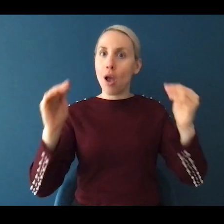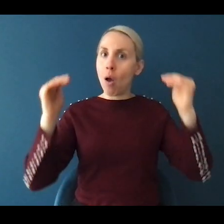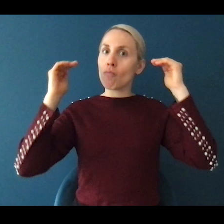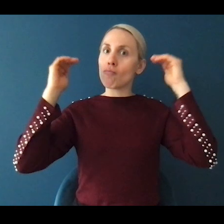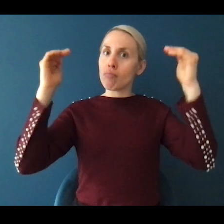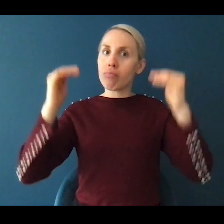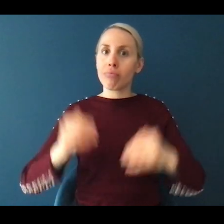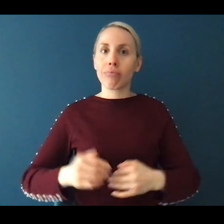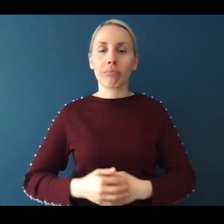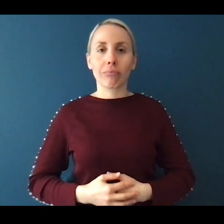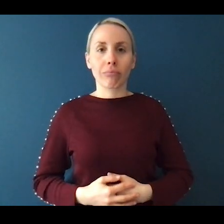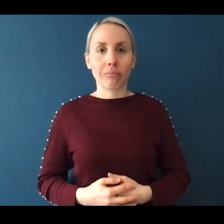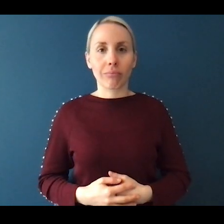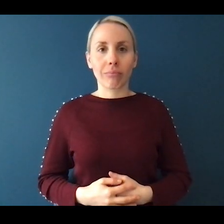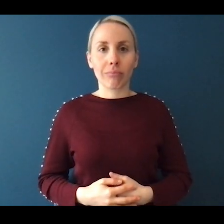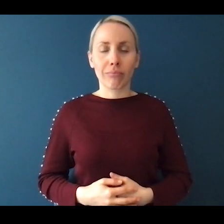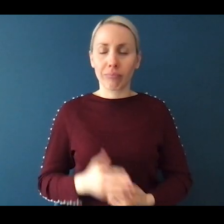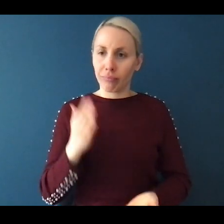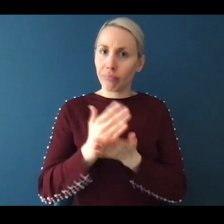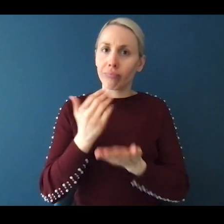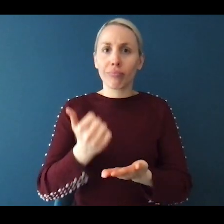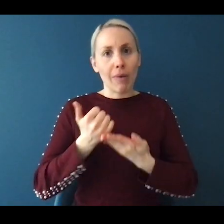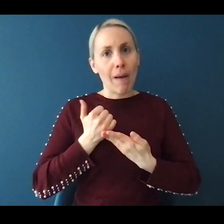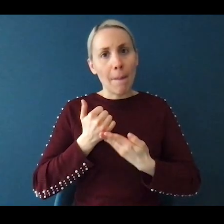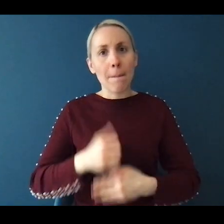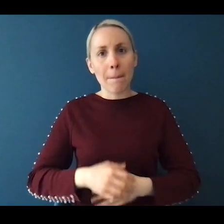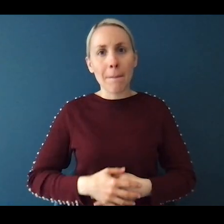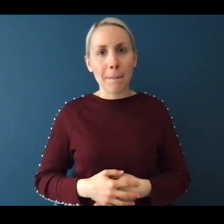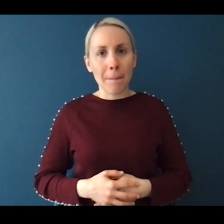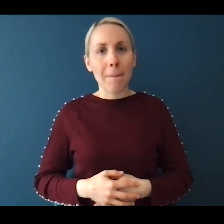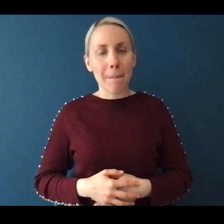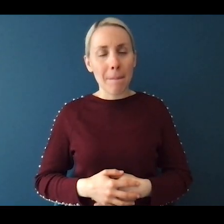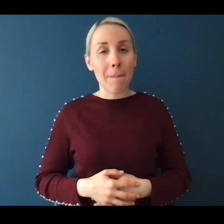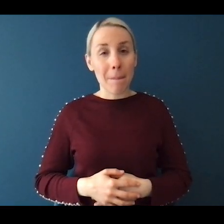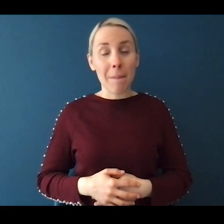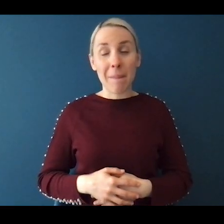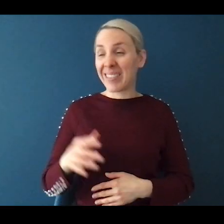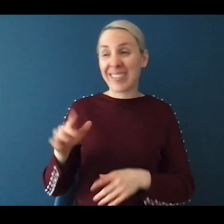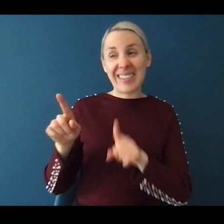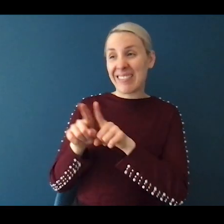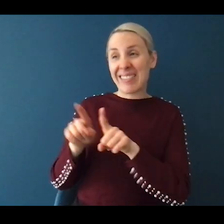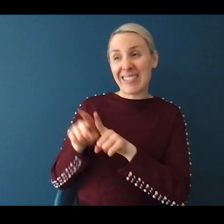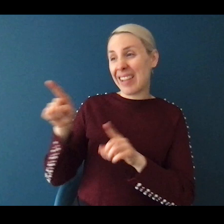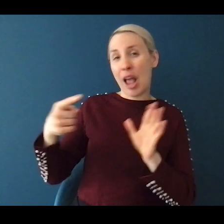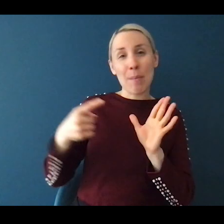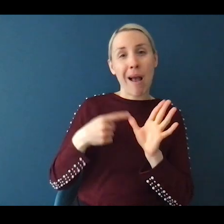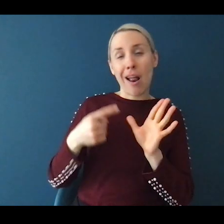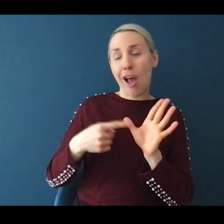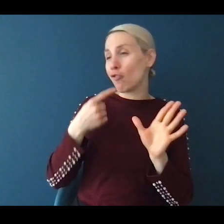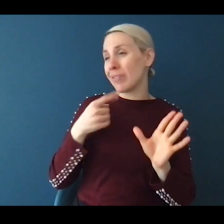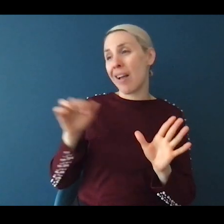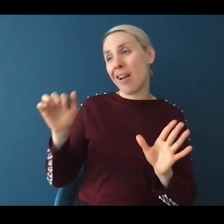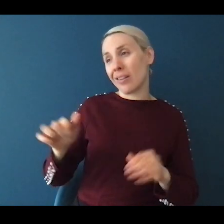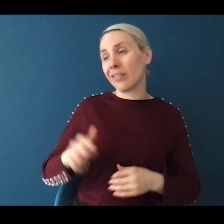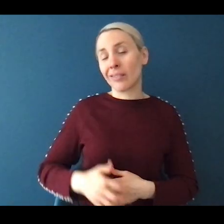visit or something like that so yeah that was uh it was really helpful yeah and everything